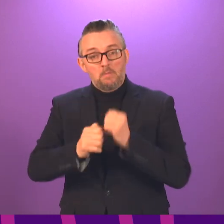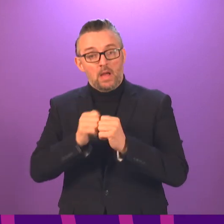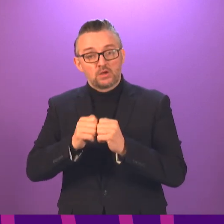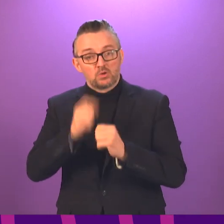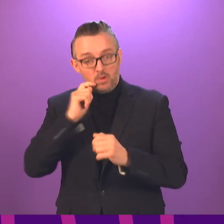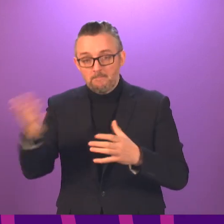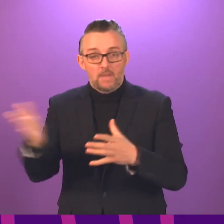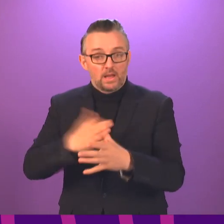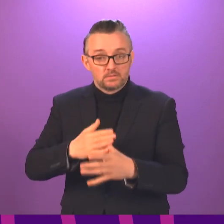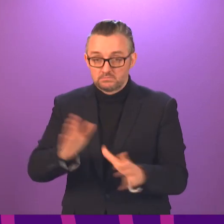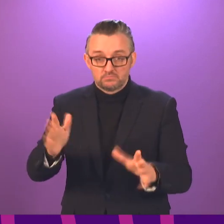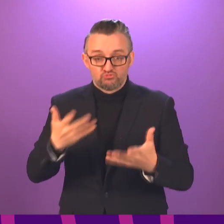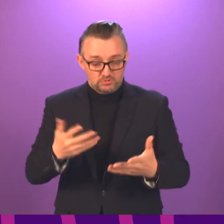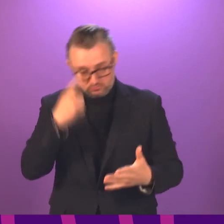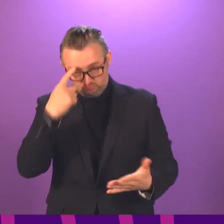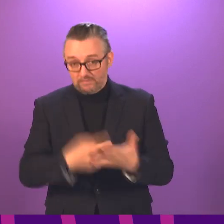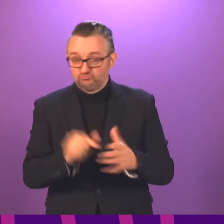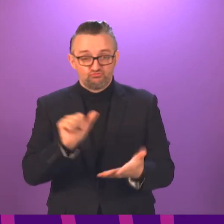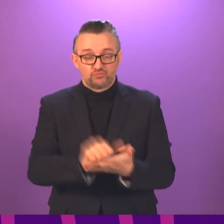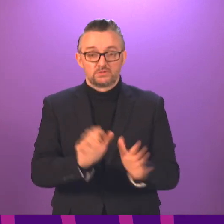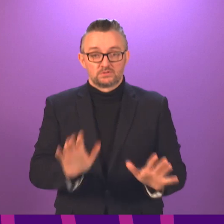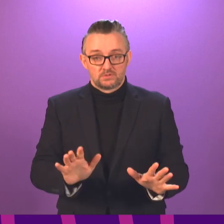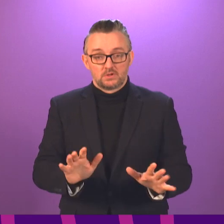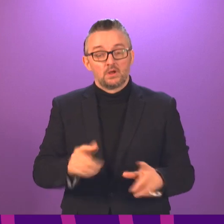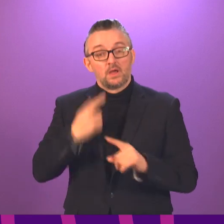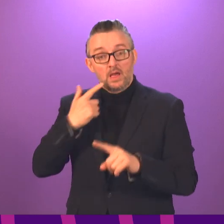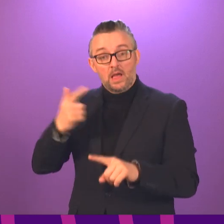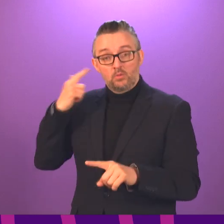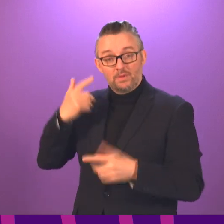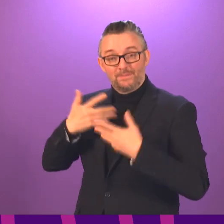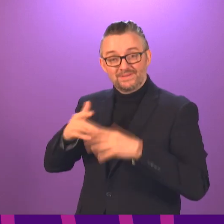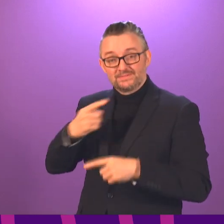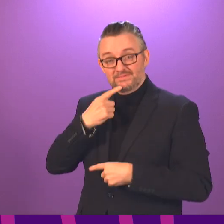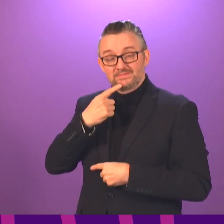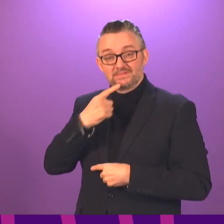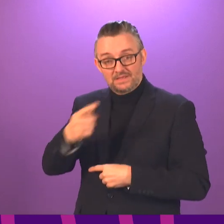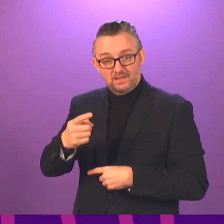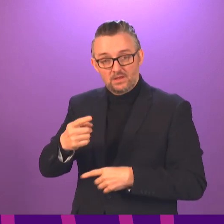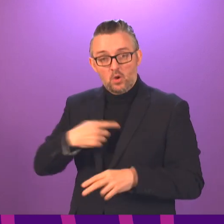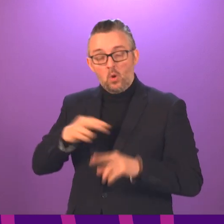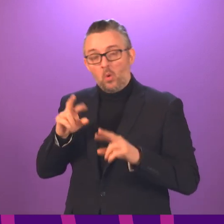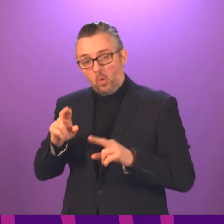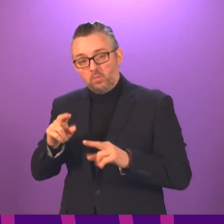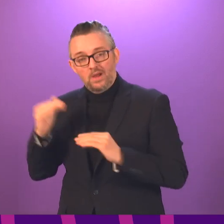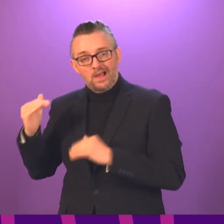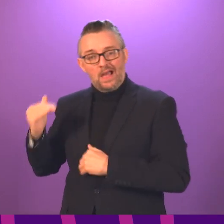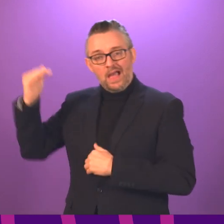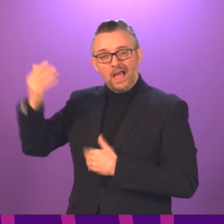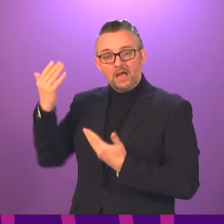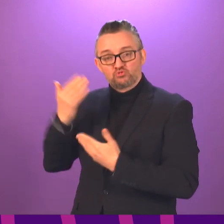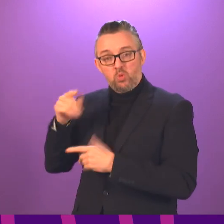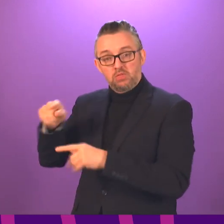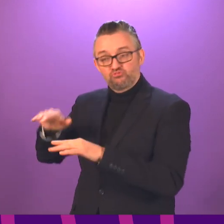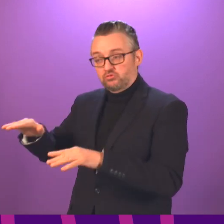back from 15 March. We had to confirm that today, which I have done, and I think that I said last week that we wanted to try to get as many secondary school pupils back,